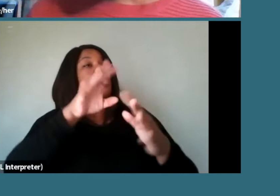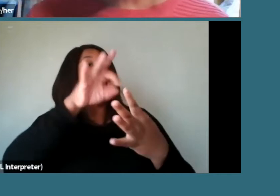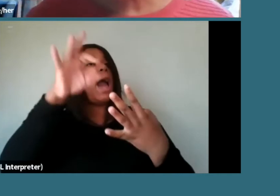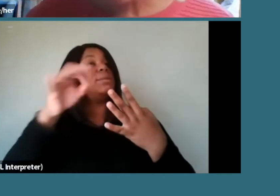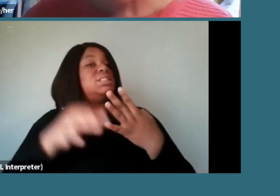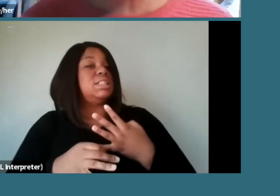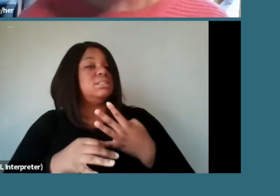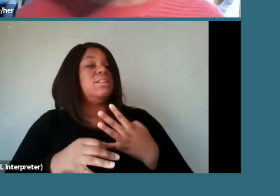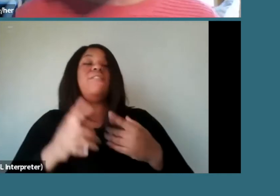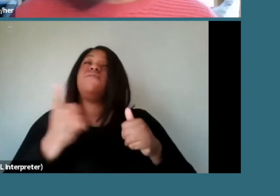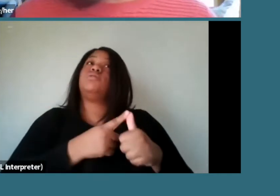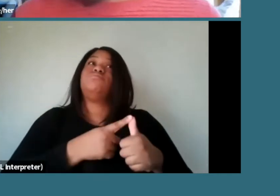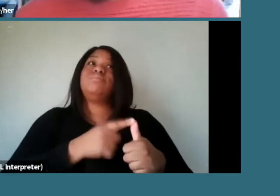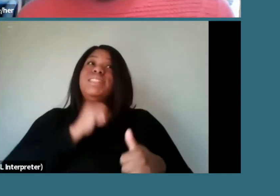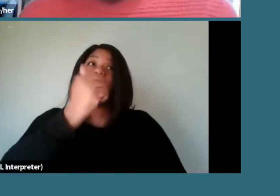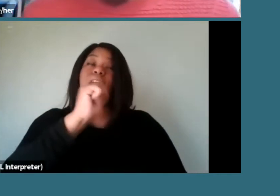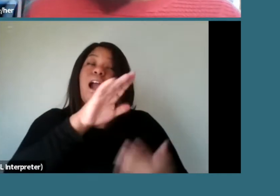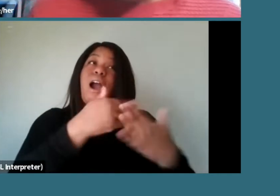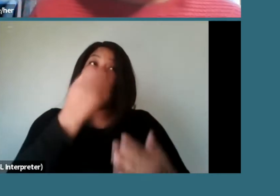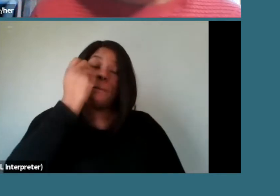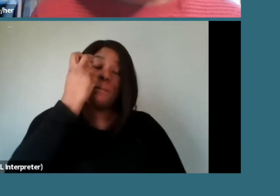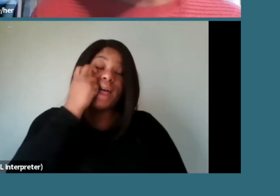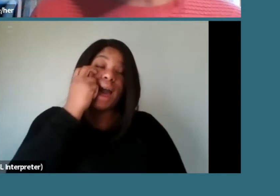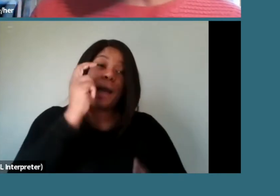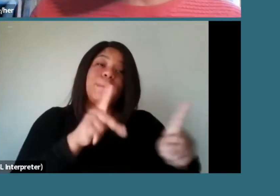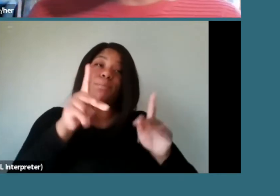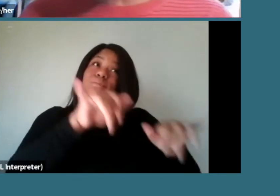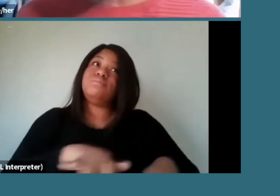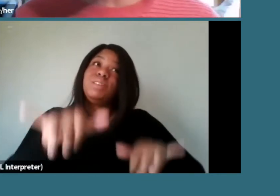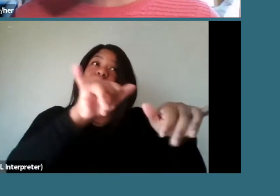not all blind people are going to maybe go for the alt text and not all blind people